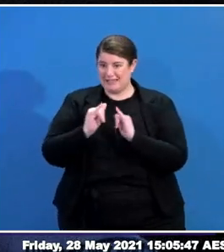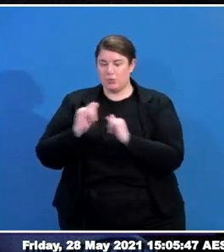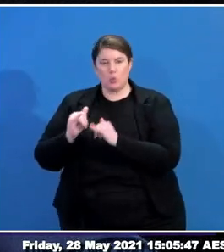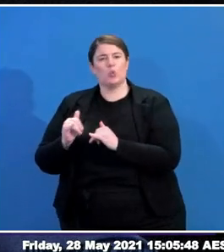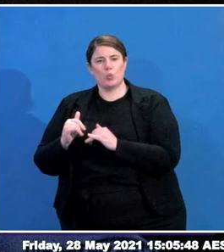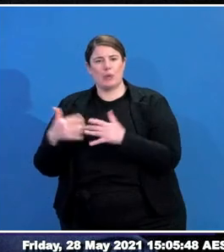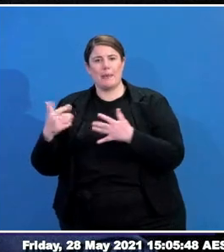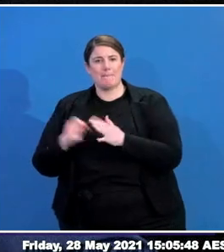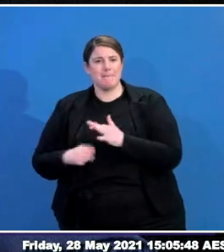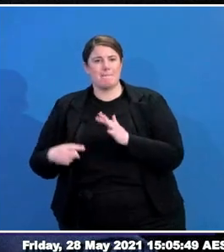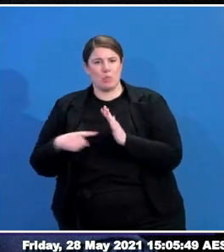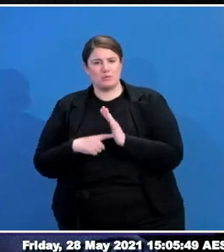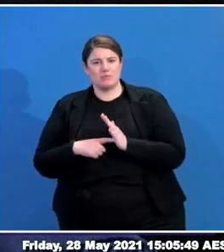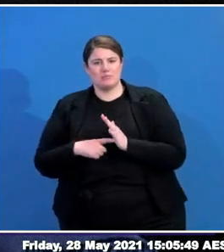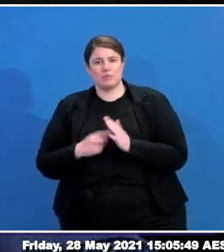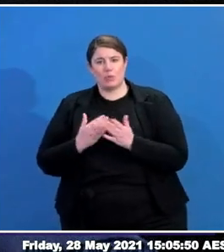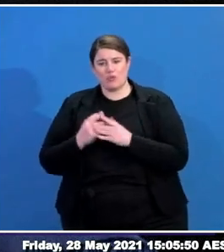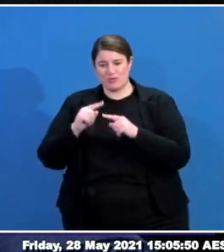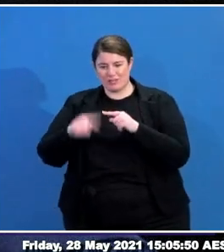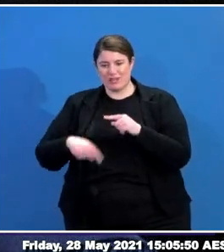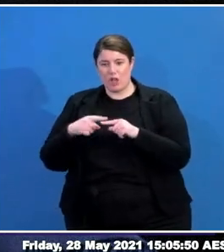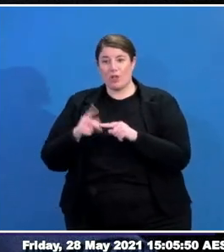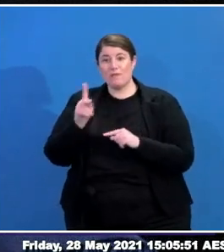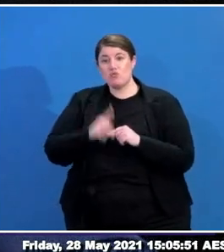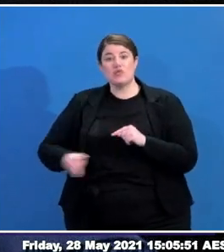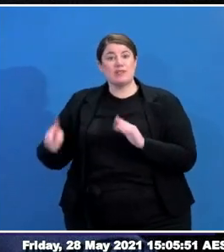So as we go through that cycle of a re-registration audit for a